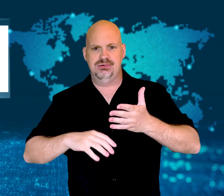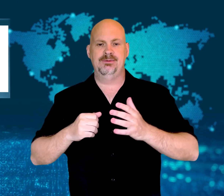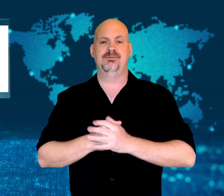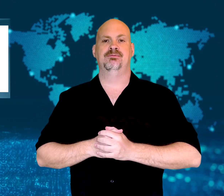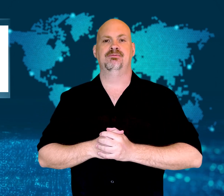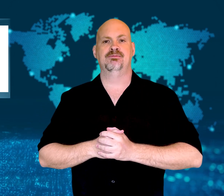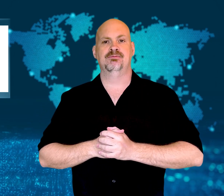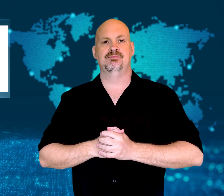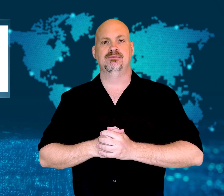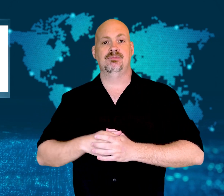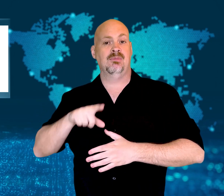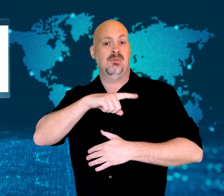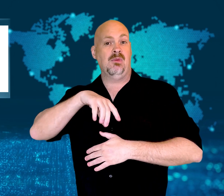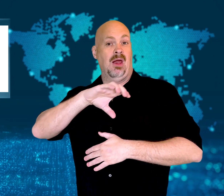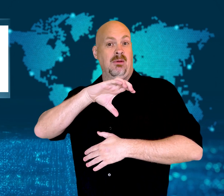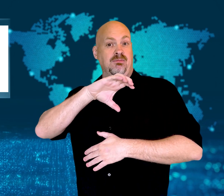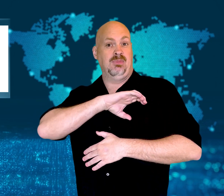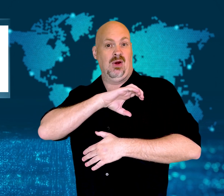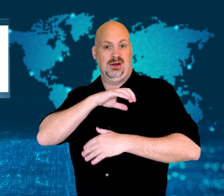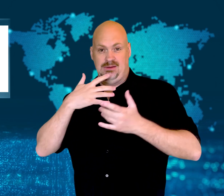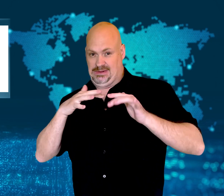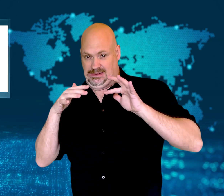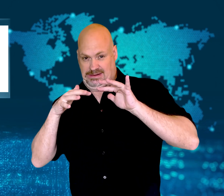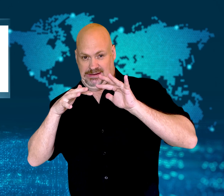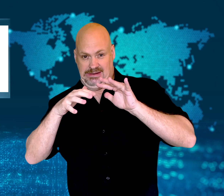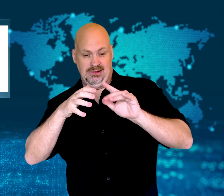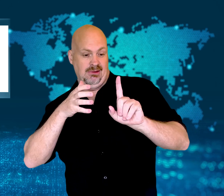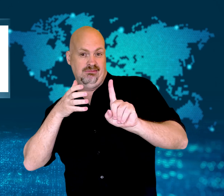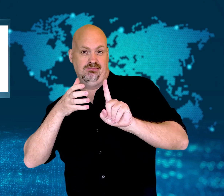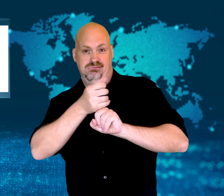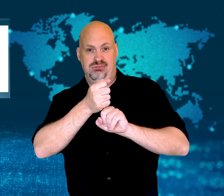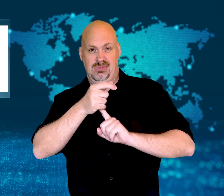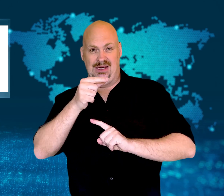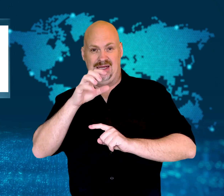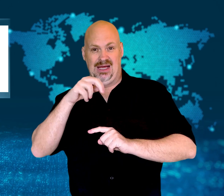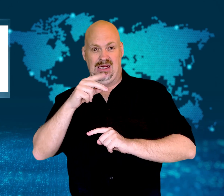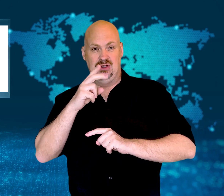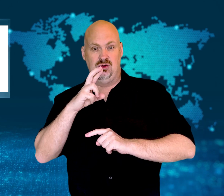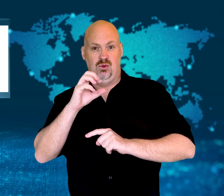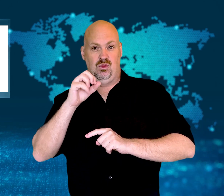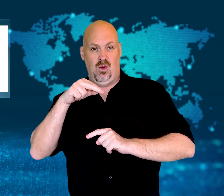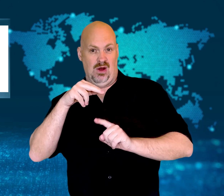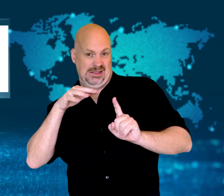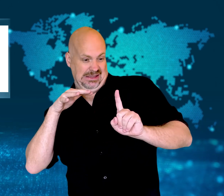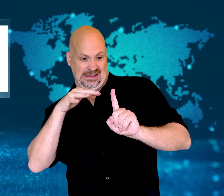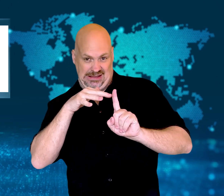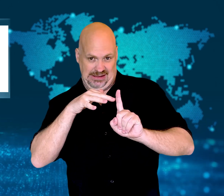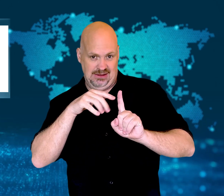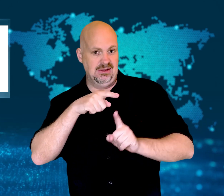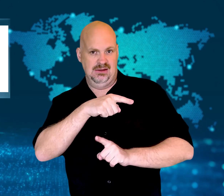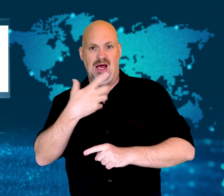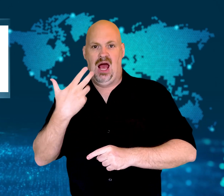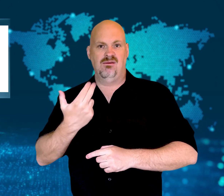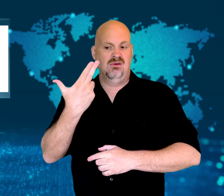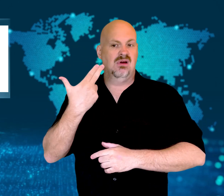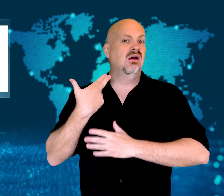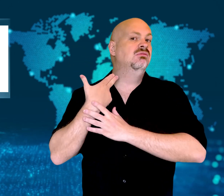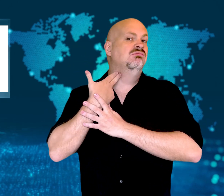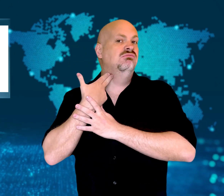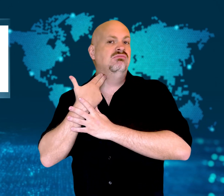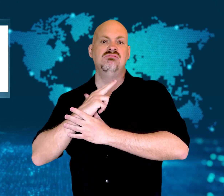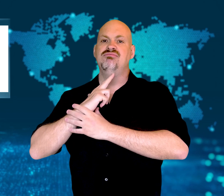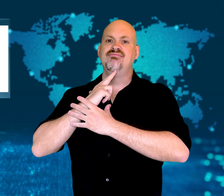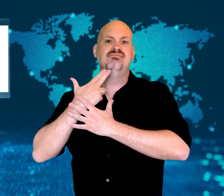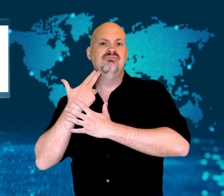When officers confronted Gendron, he held a gun to his own neck.